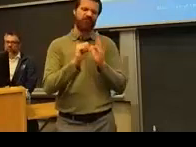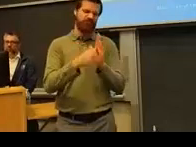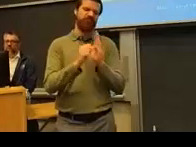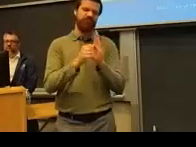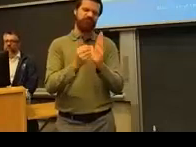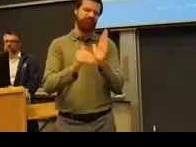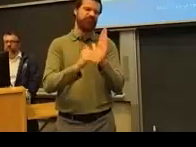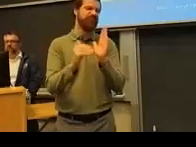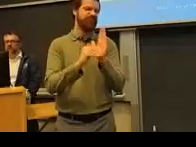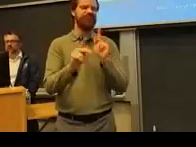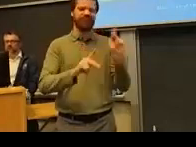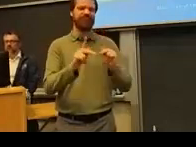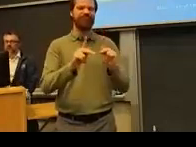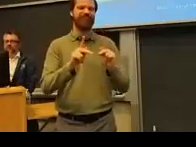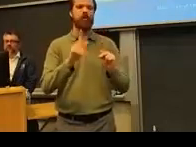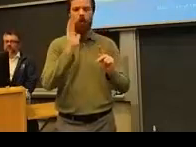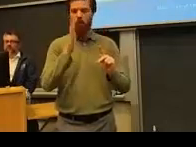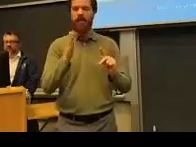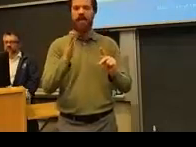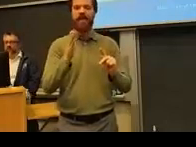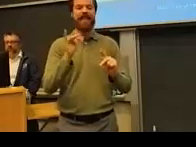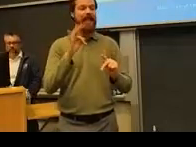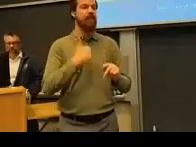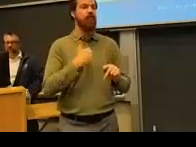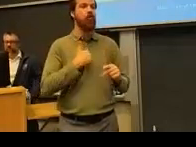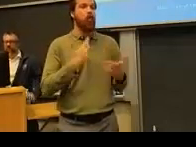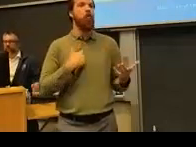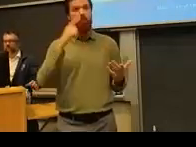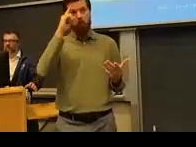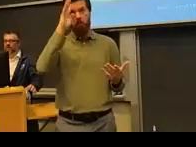over because people will uh left to their own devices develop their own